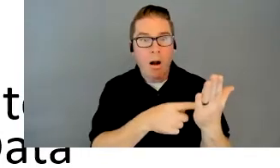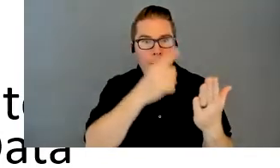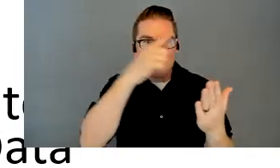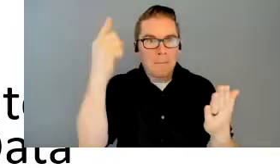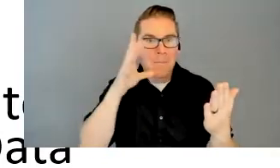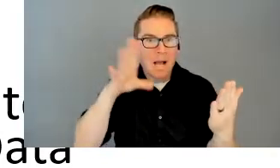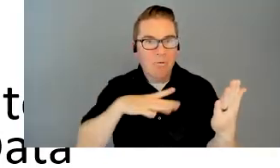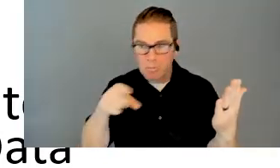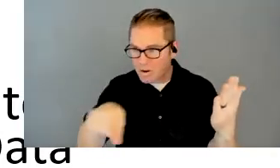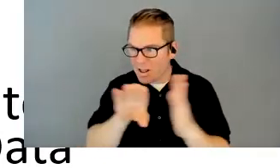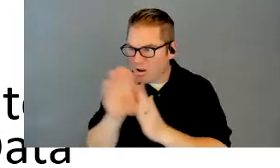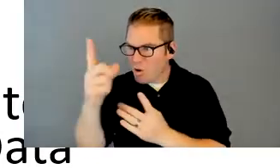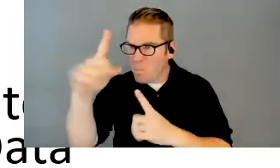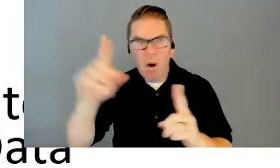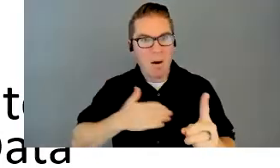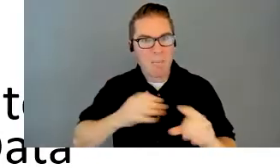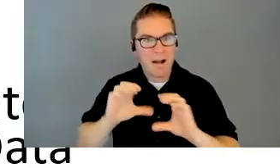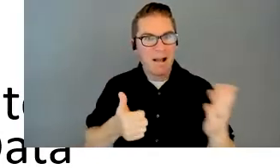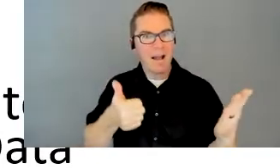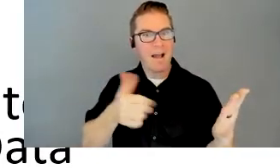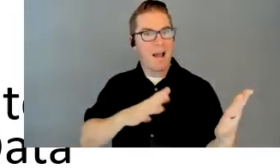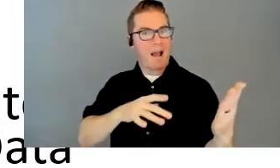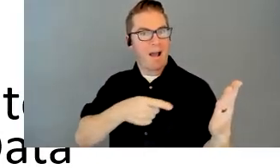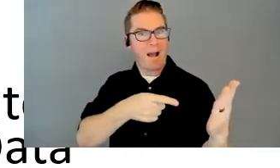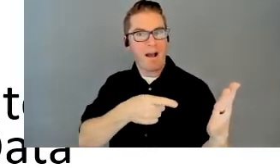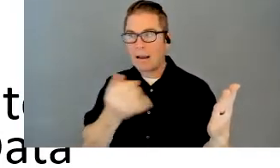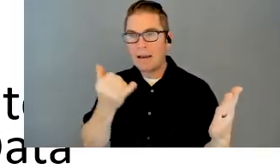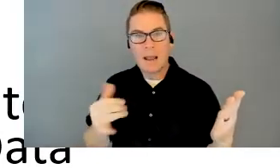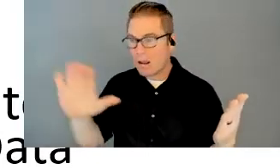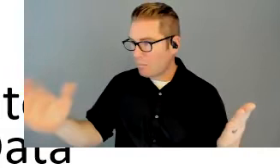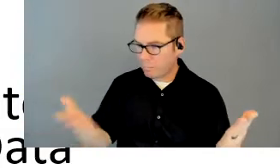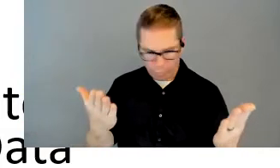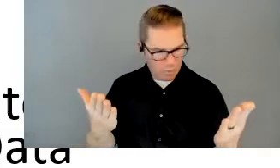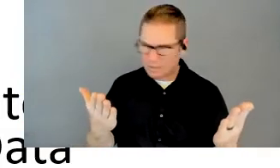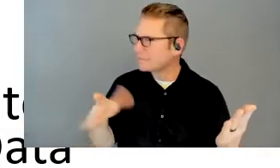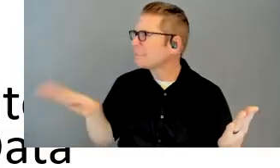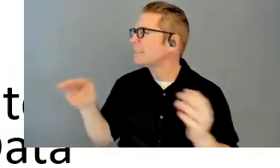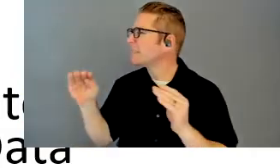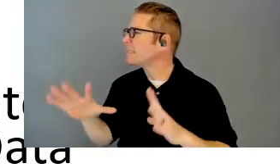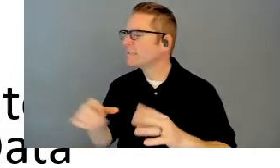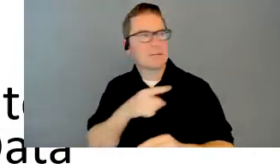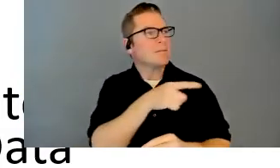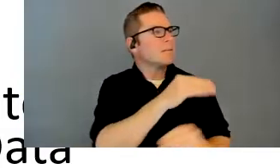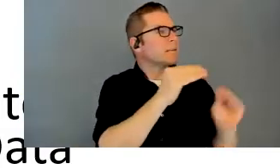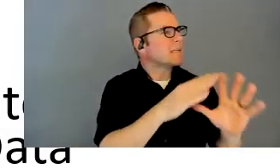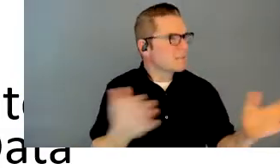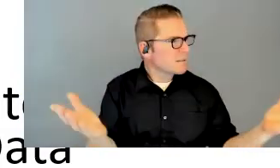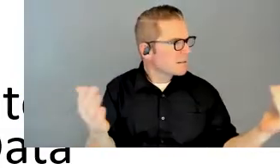And now those two biology instructors can have a conversation, they can compare their syllabi, they can go into each other's classrooms.